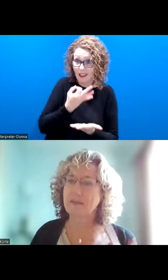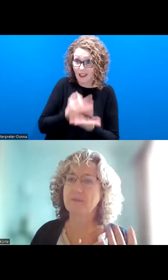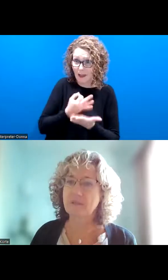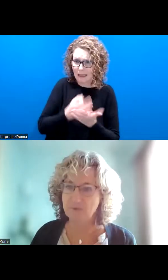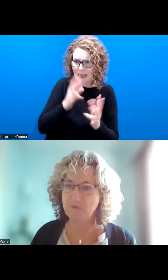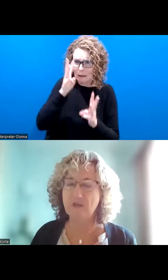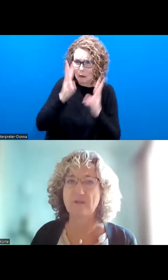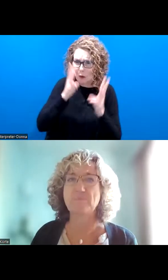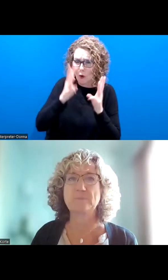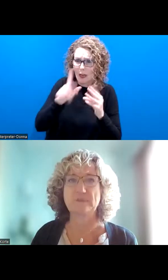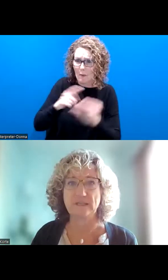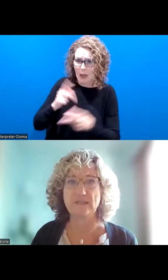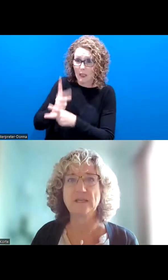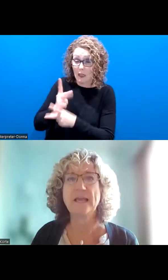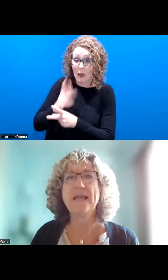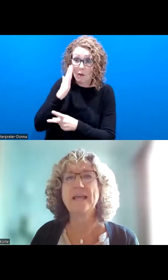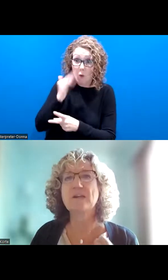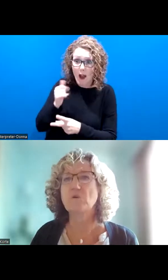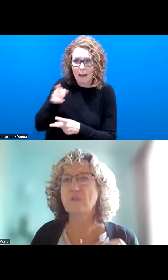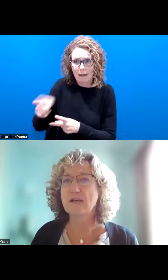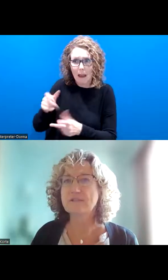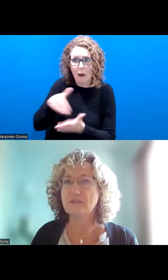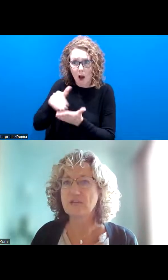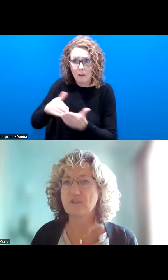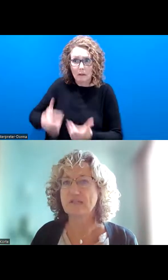is right about $52,000 a year. And typical contribution from